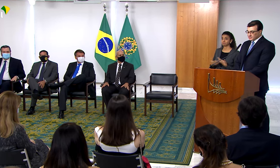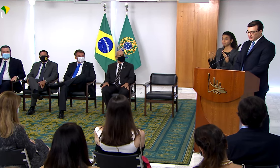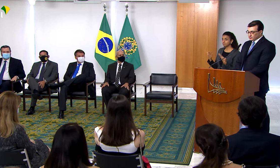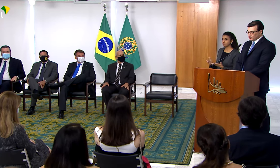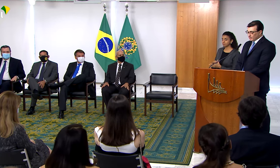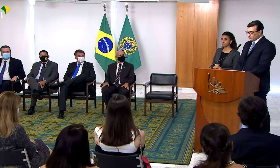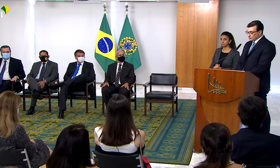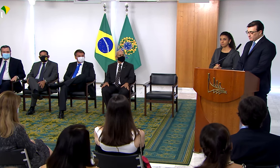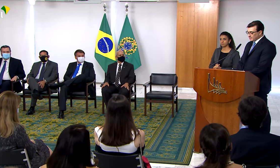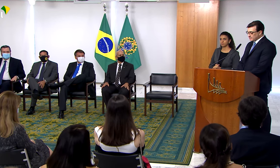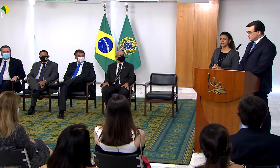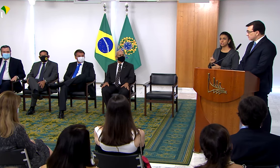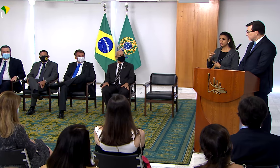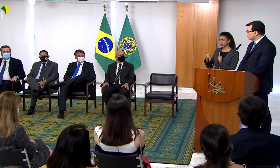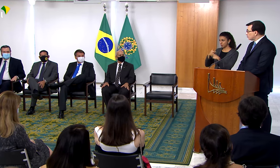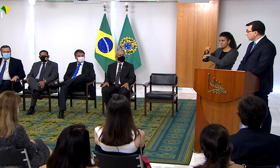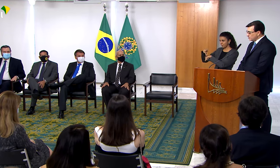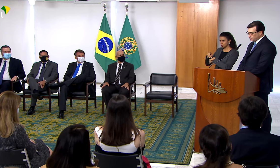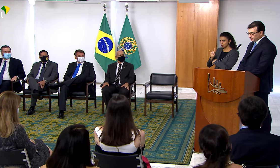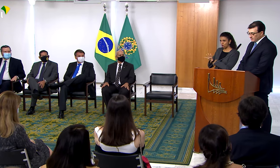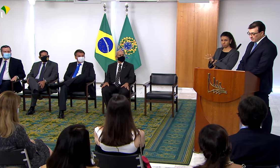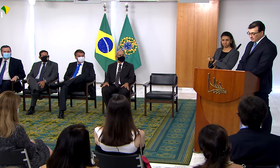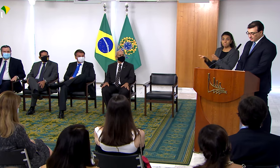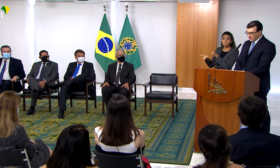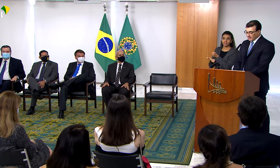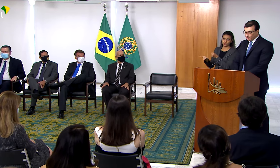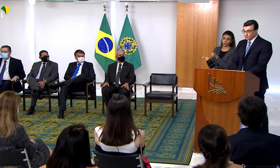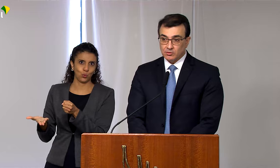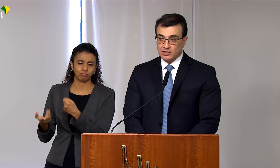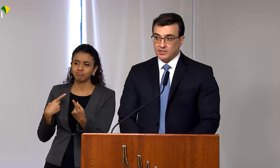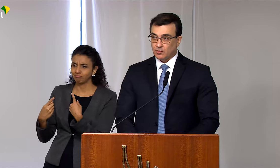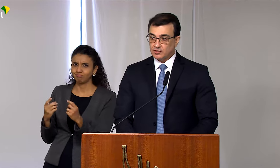to talk to other countries. This is the minimum; it is the soul of our business.